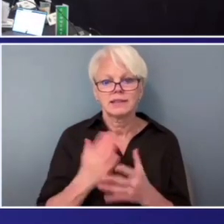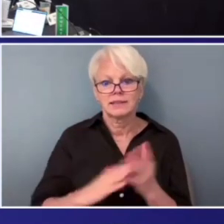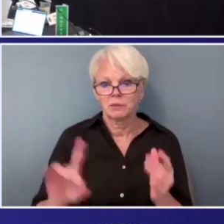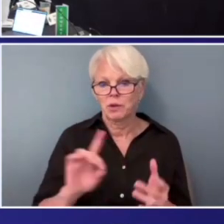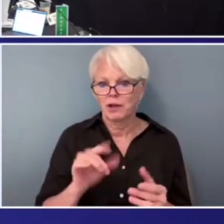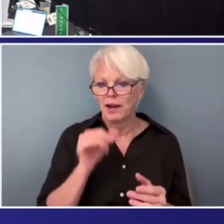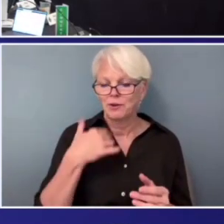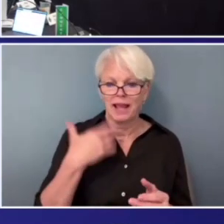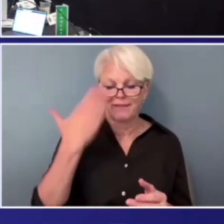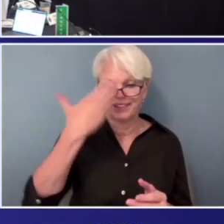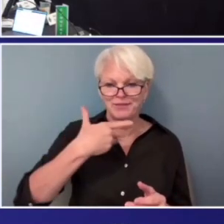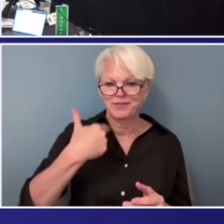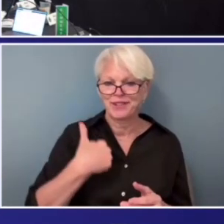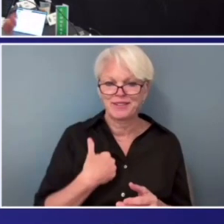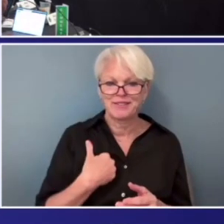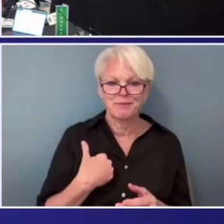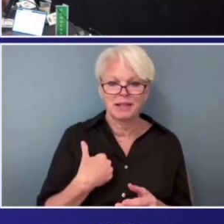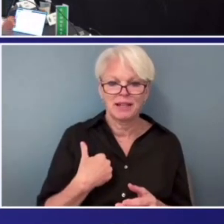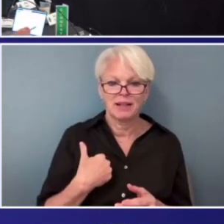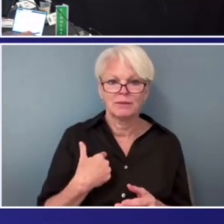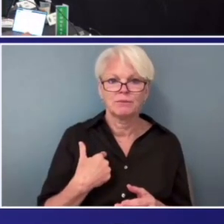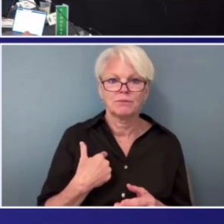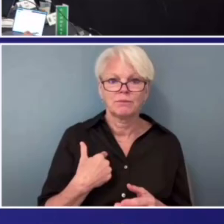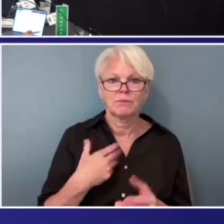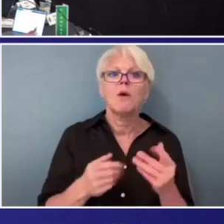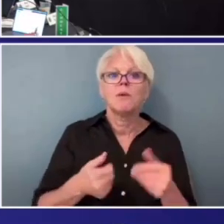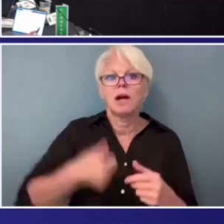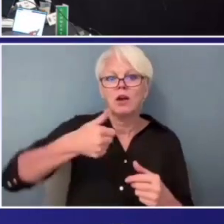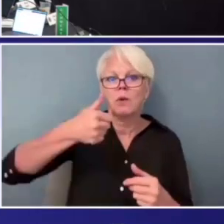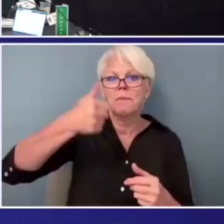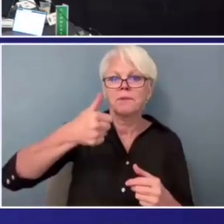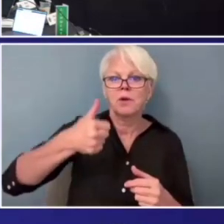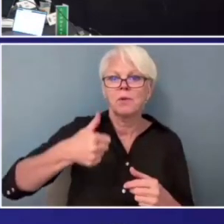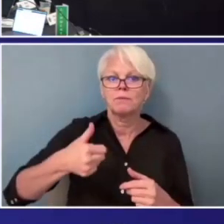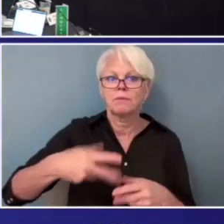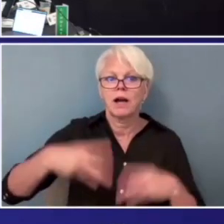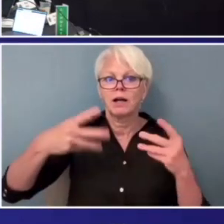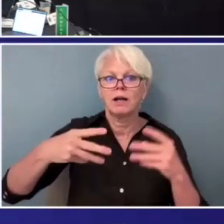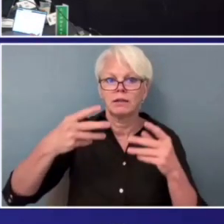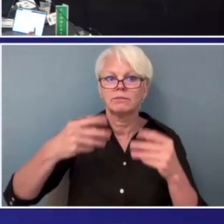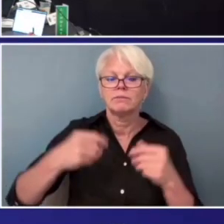front of me. Oh, it's above. Just go up above to four. There you go. Thank you so much.